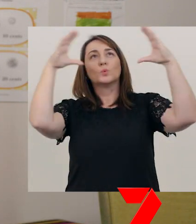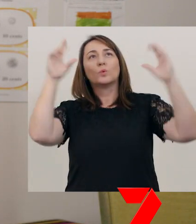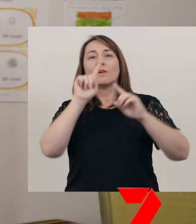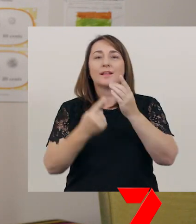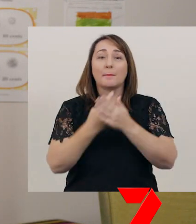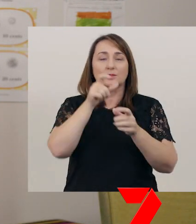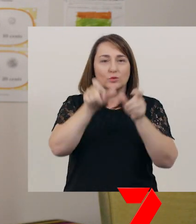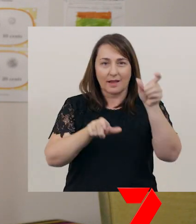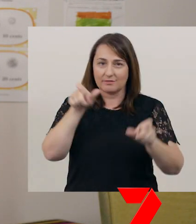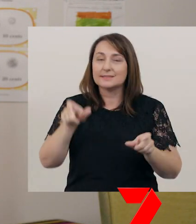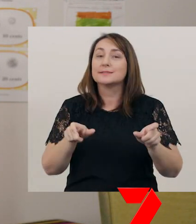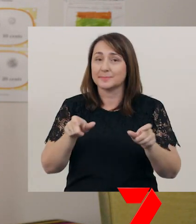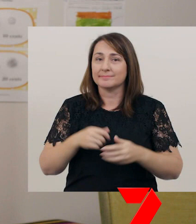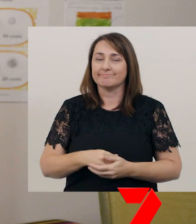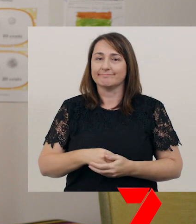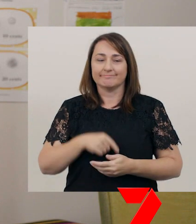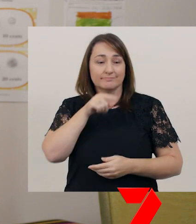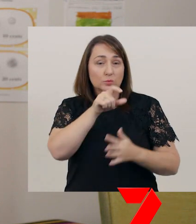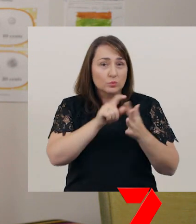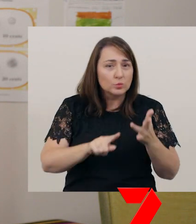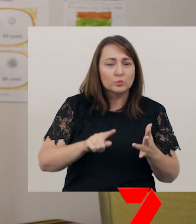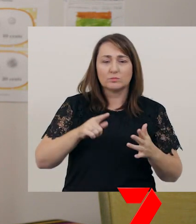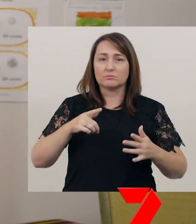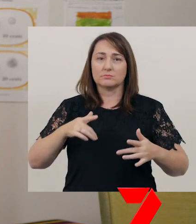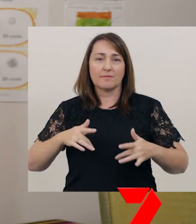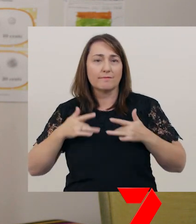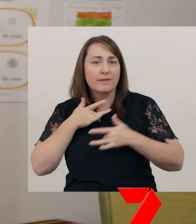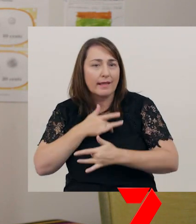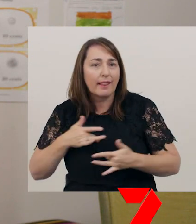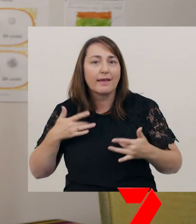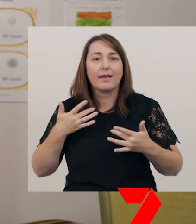including their actions and emotions. Today,